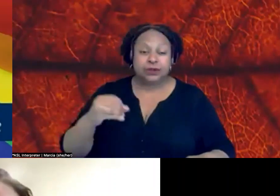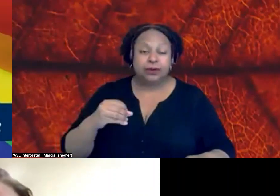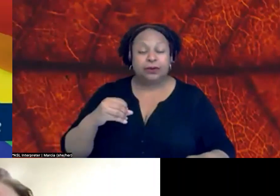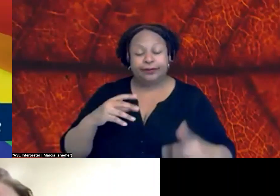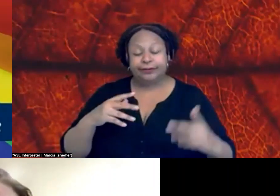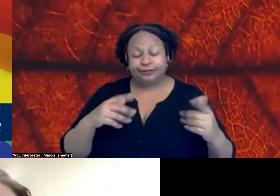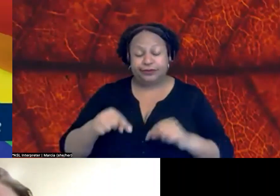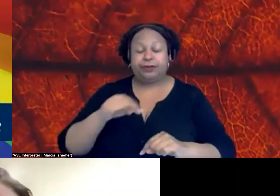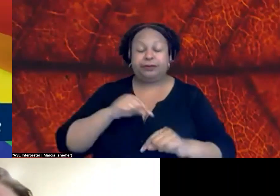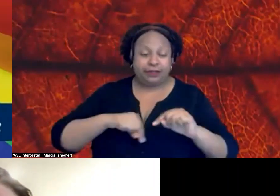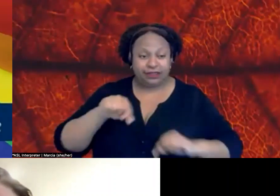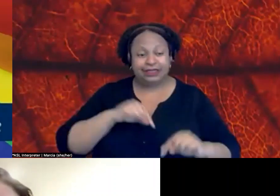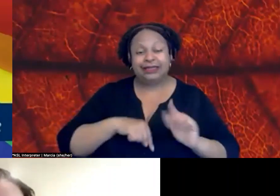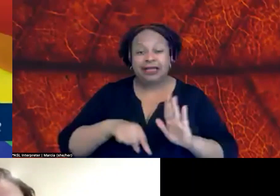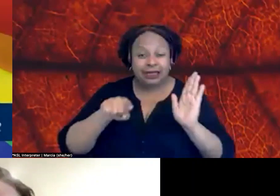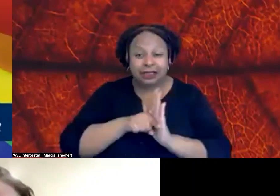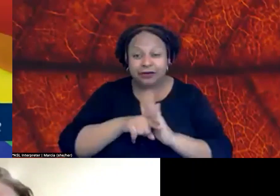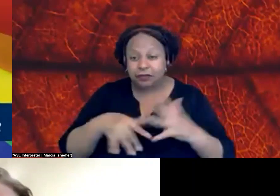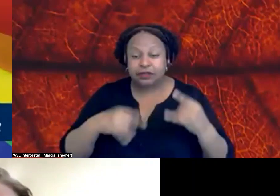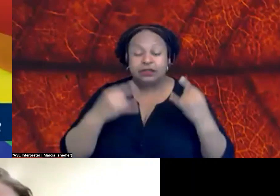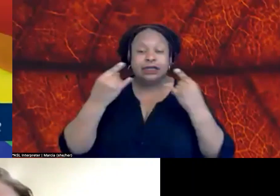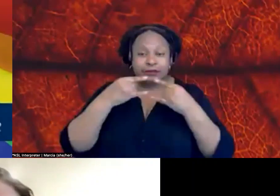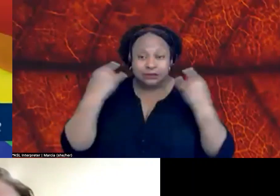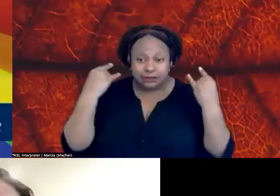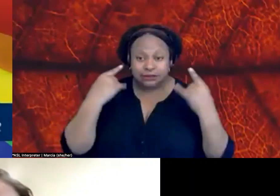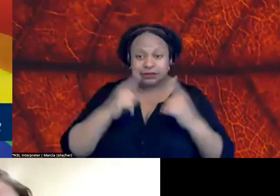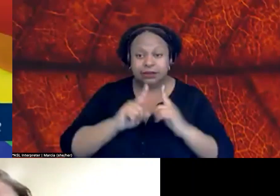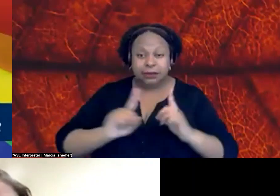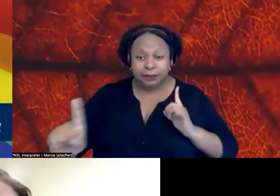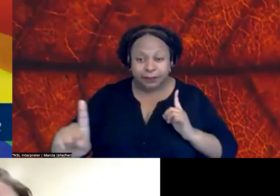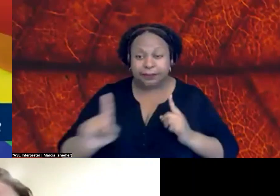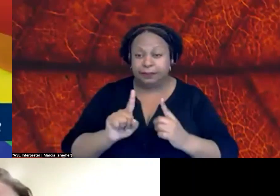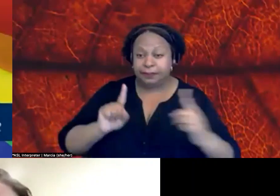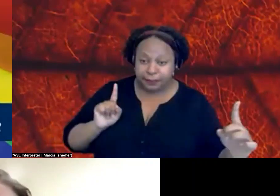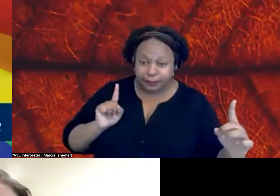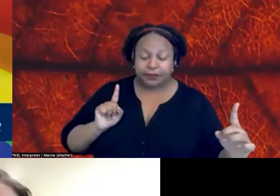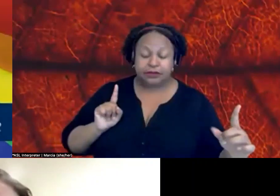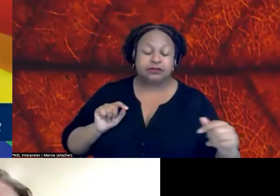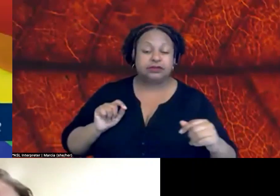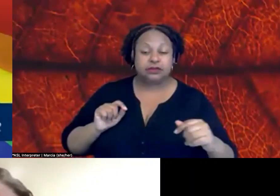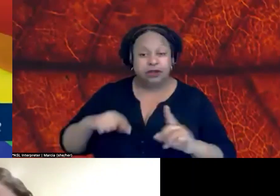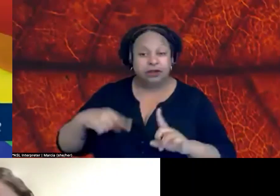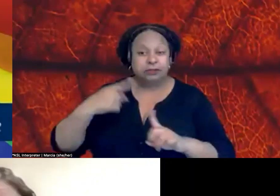the negatives were, the masking and social distancing, but also universities trying